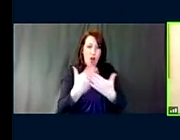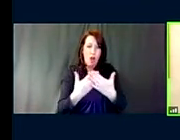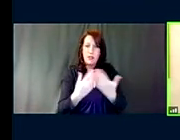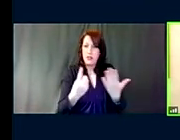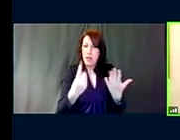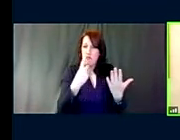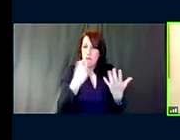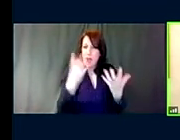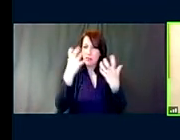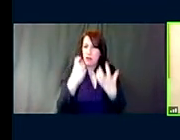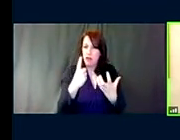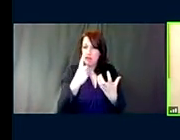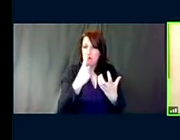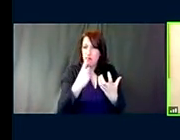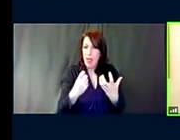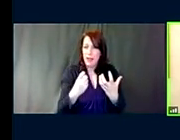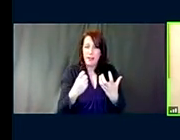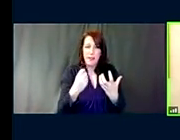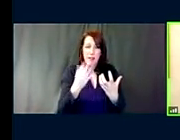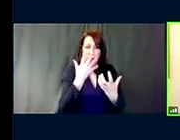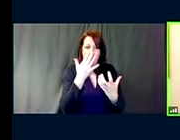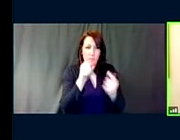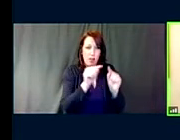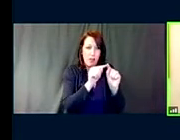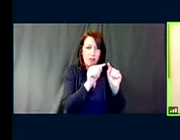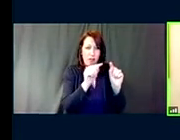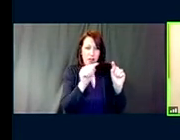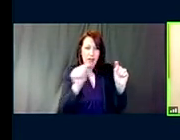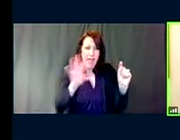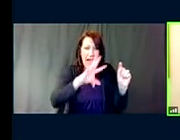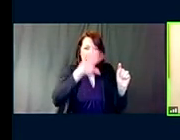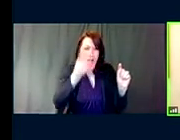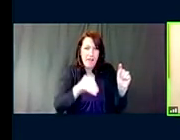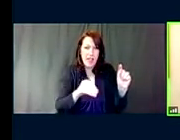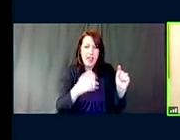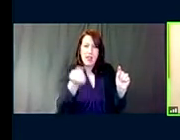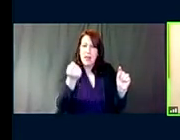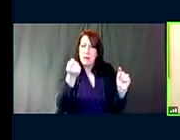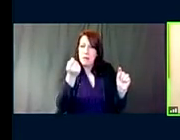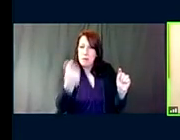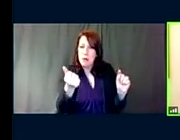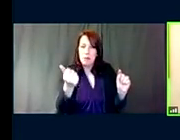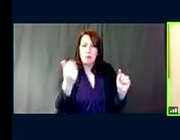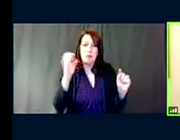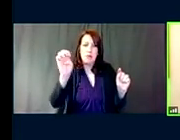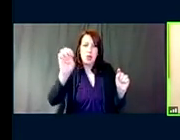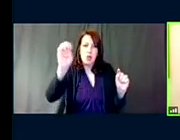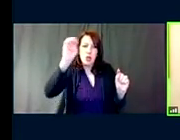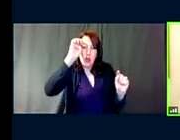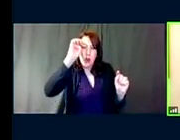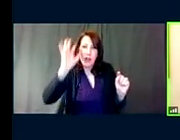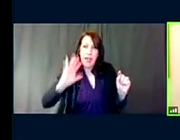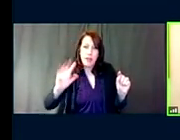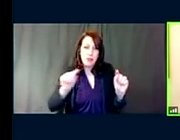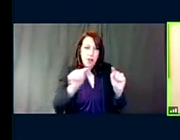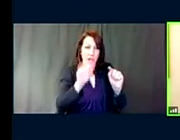AMERICAN ALLELE, IN THE BURGUNDY THERE, THE DARK BURGUNDY COLOR, AND VERY LITTLE, IF ANY,